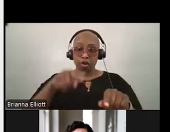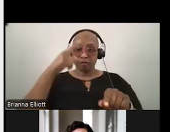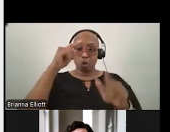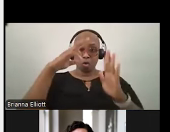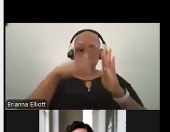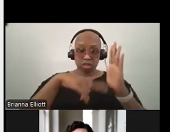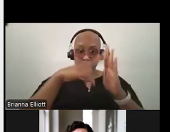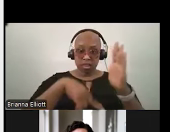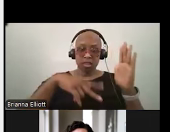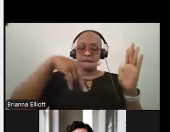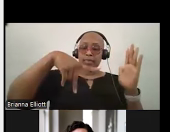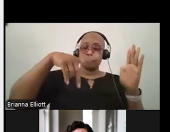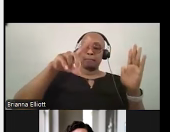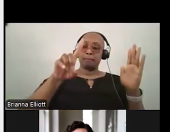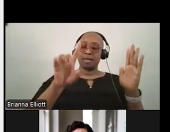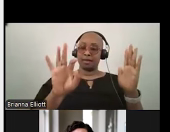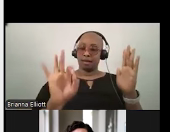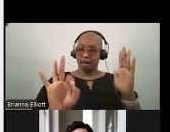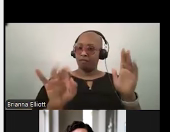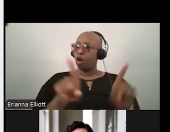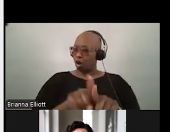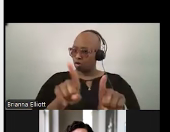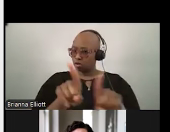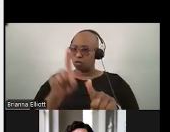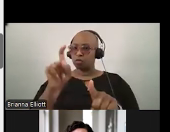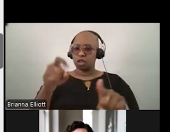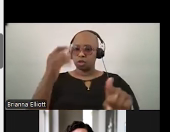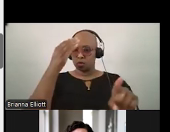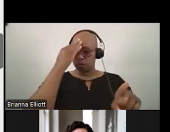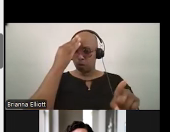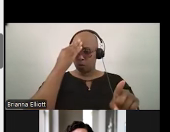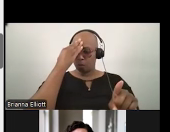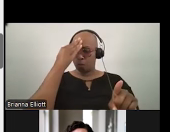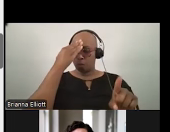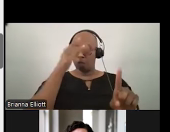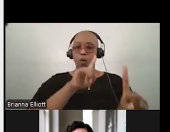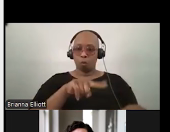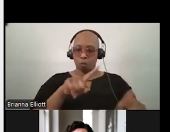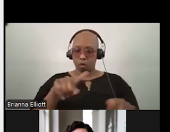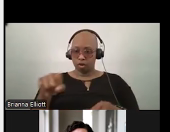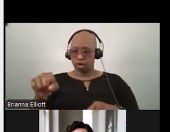order to read things in. And you can do that by coming here and clicking on your reading order.